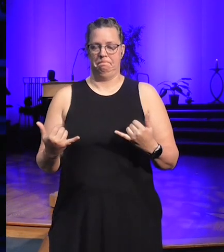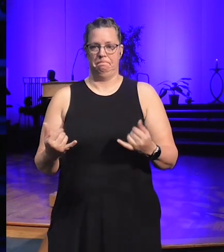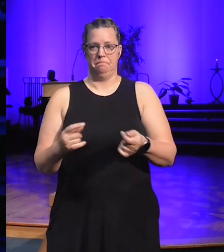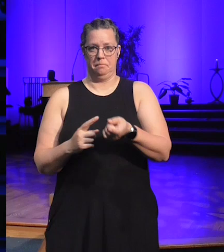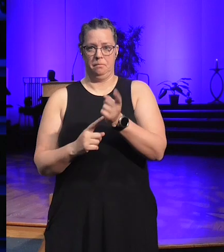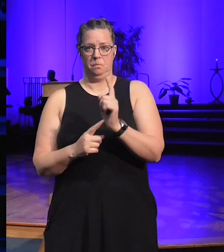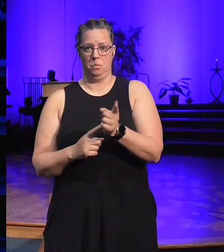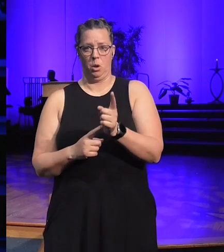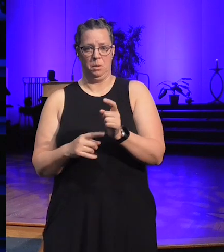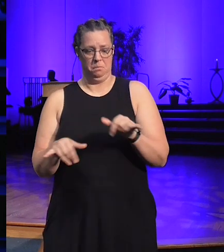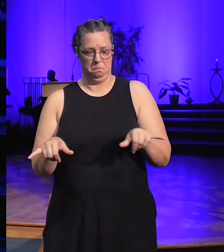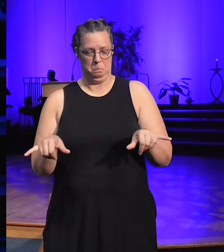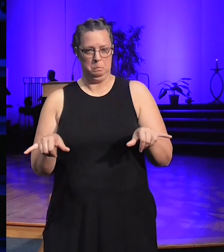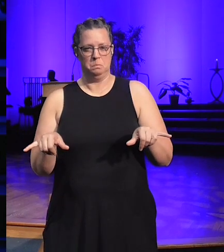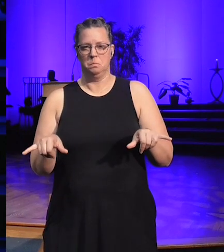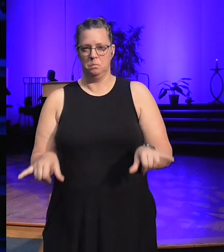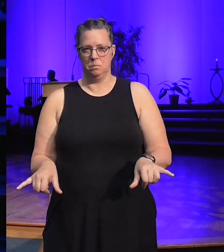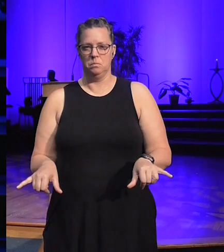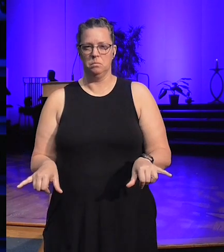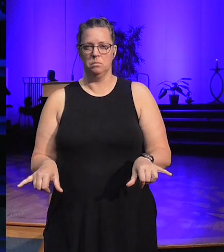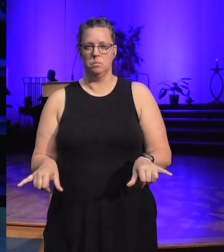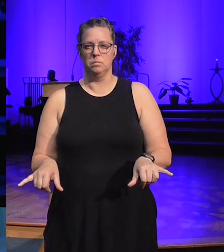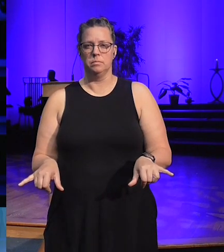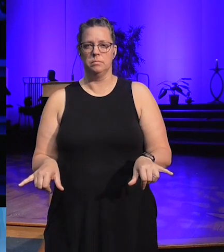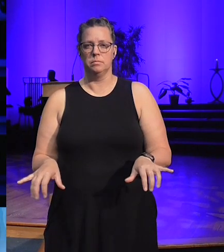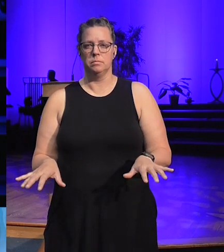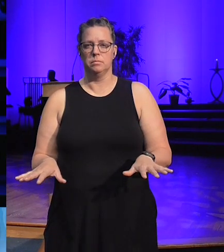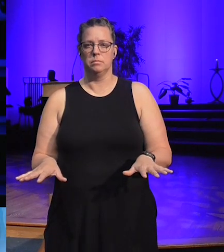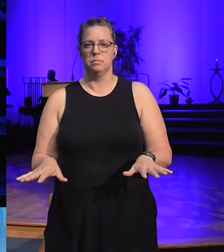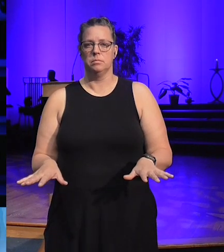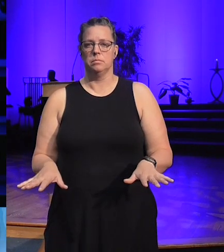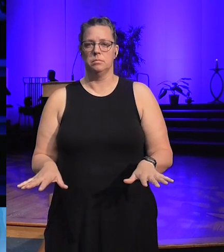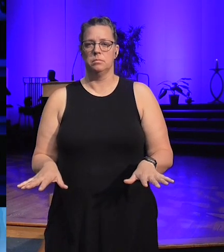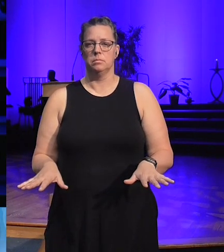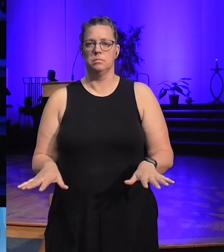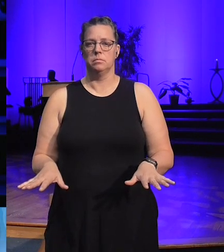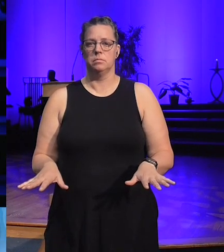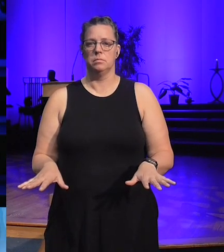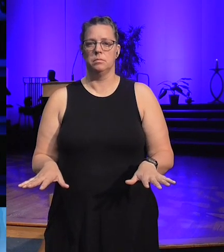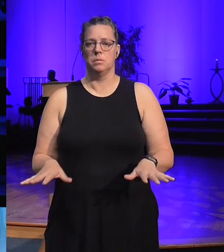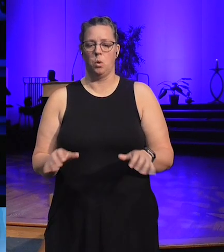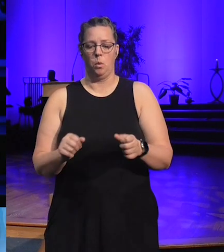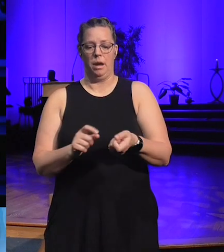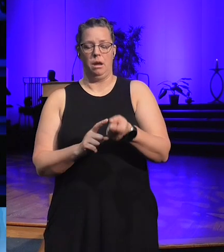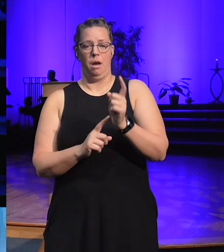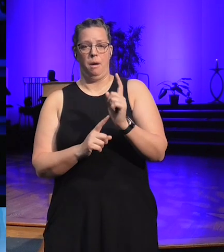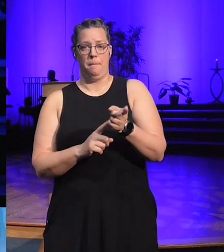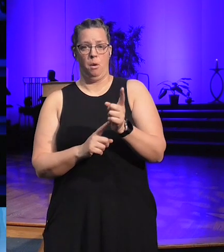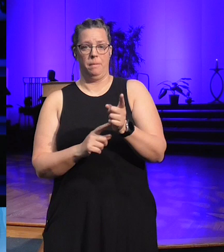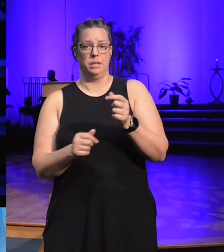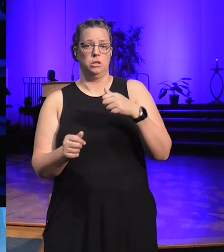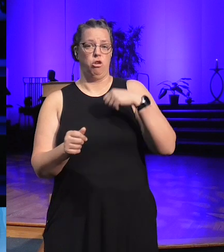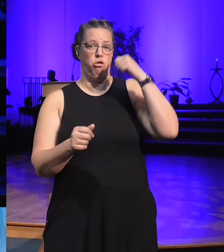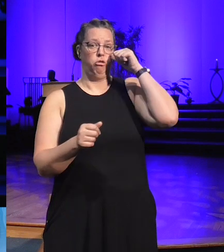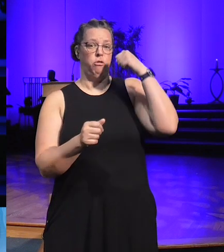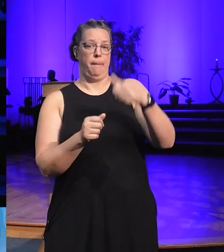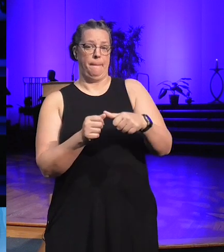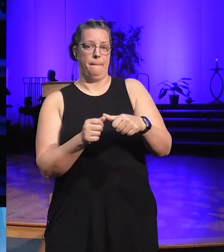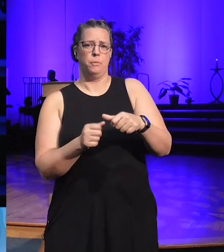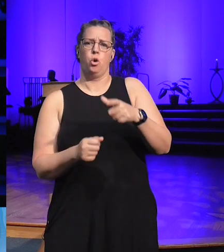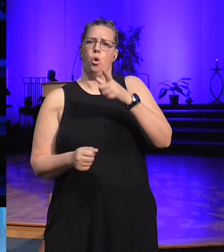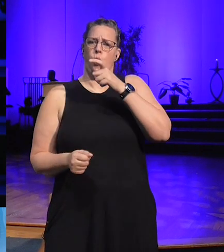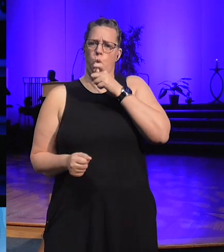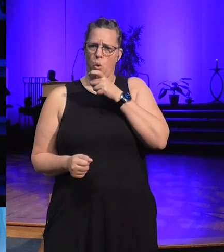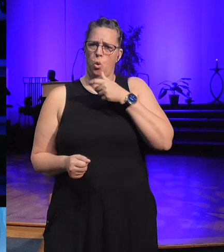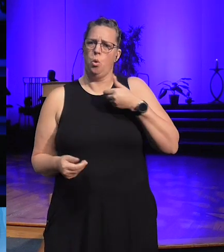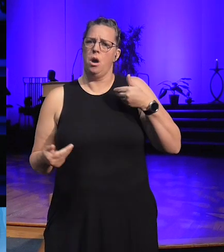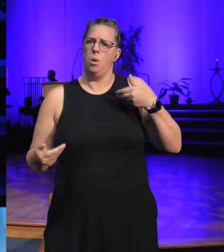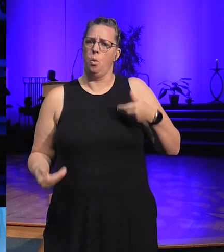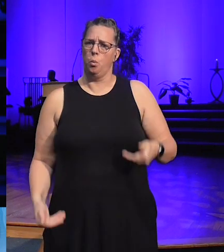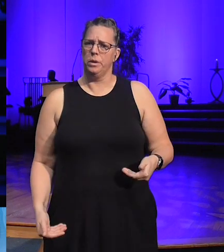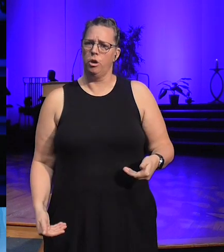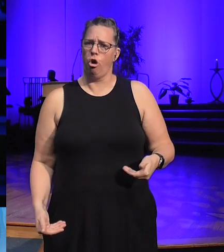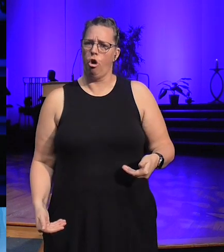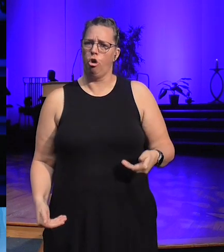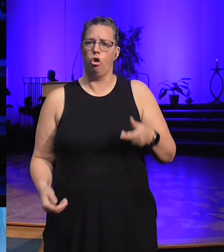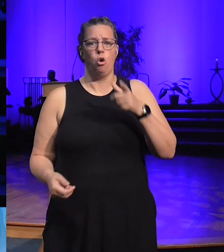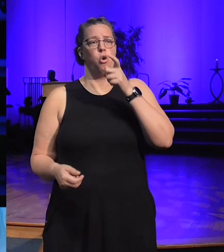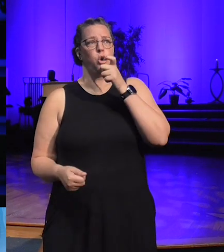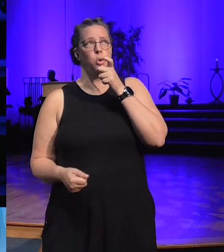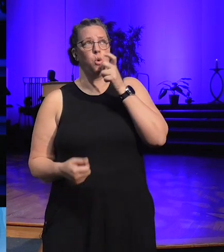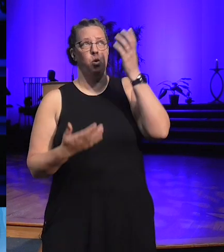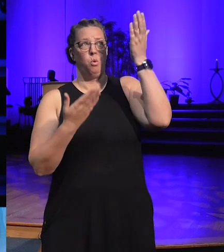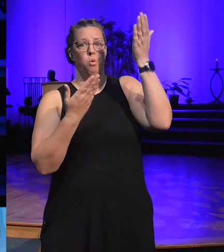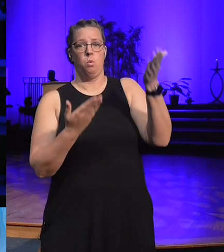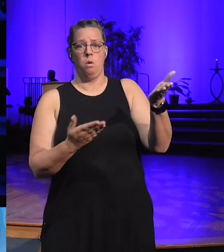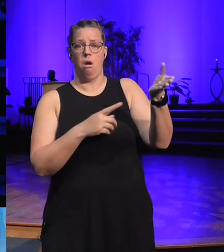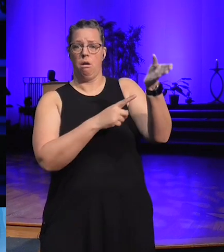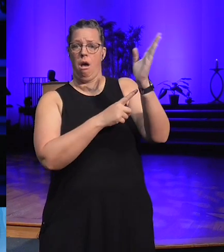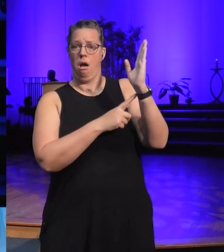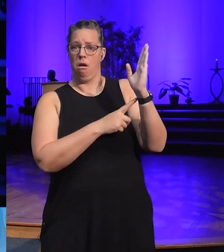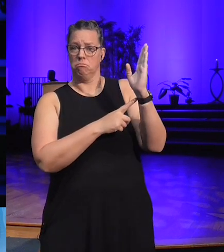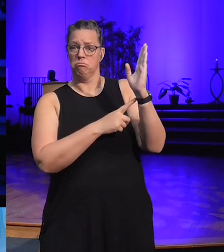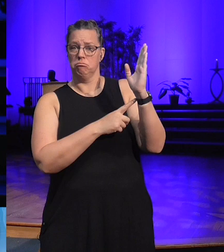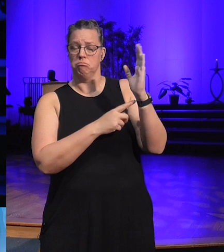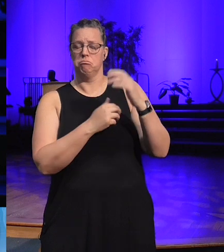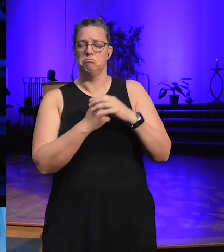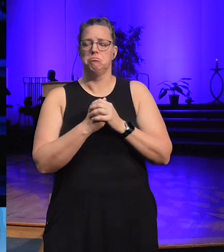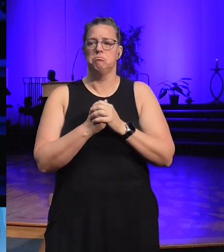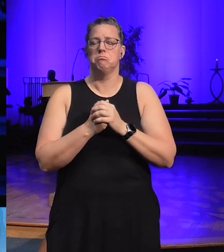Stillness we take a moment to remember who we are and who God is that God is that all